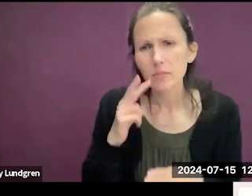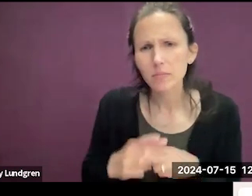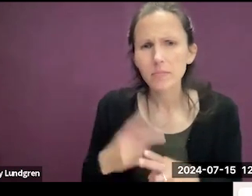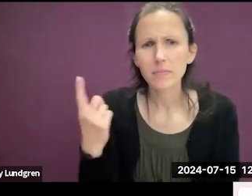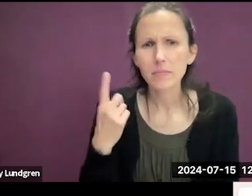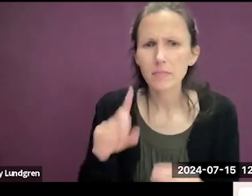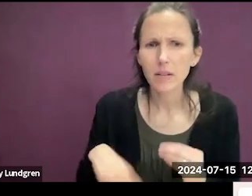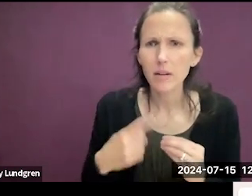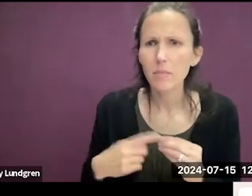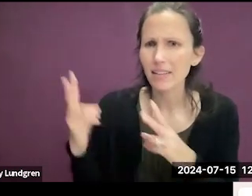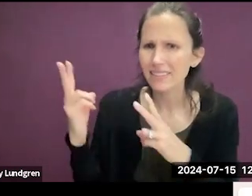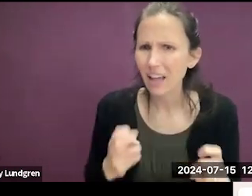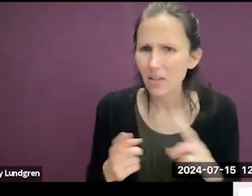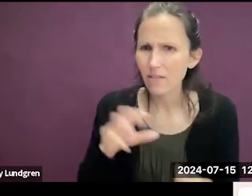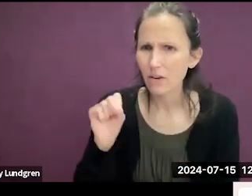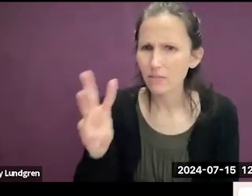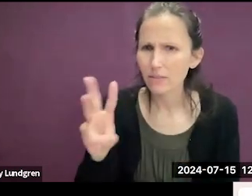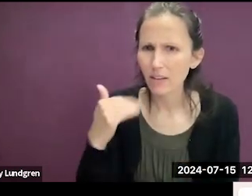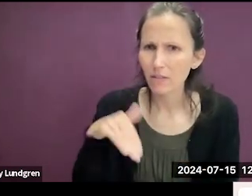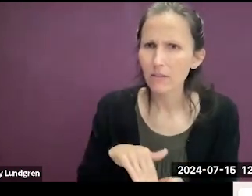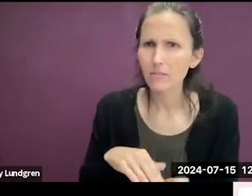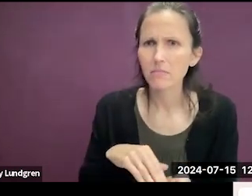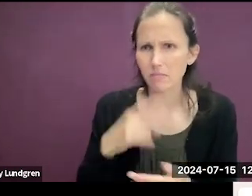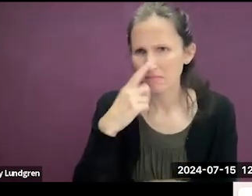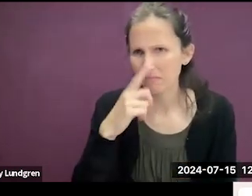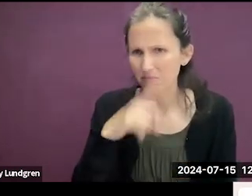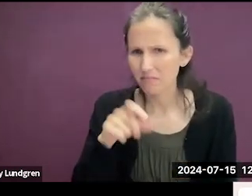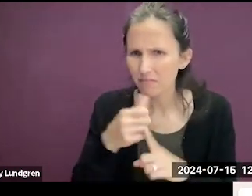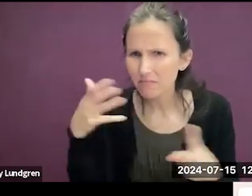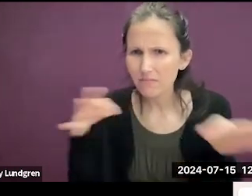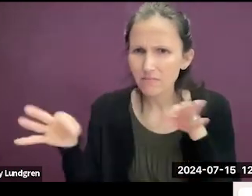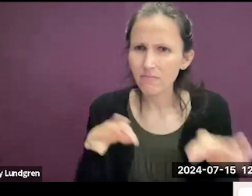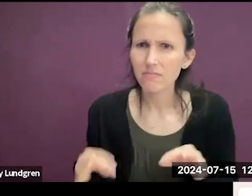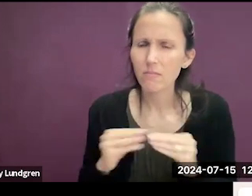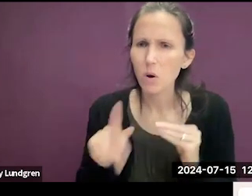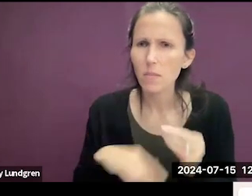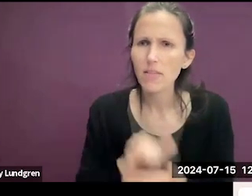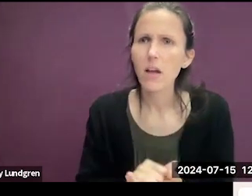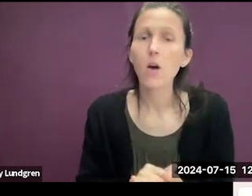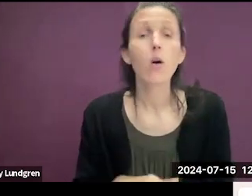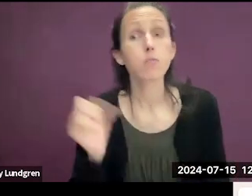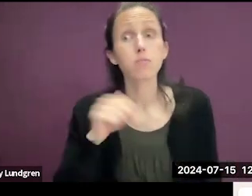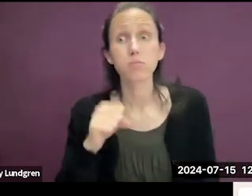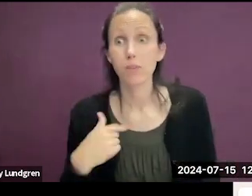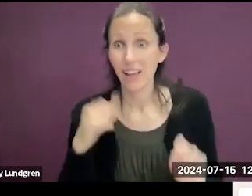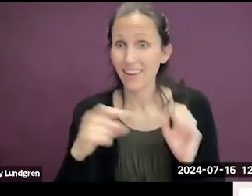to download from the Software Center. Could you go into a little bit more detail about that? Yeah, I can actually show you how to do it.